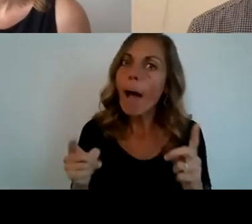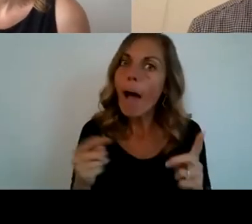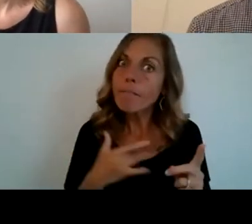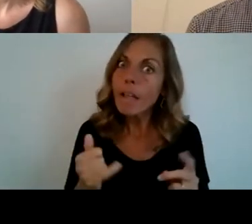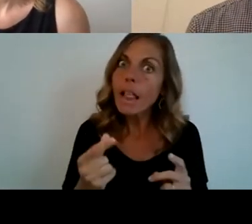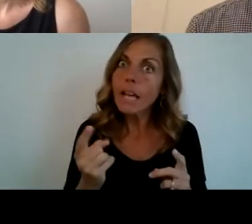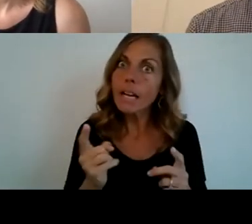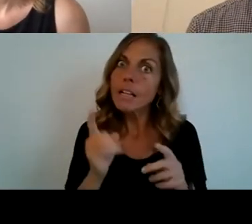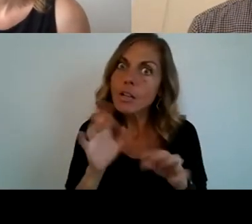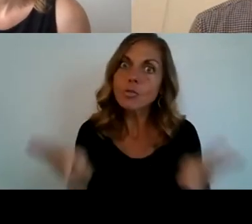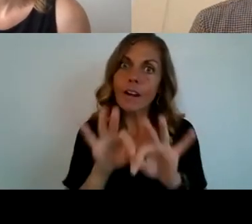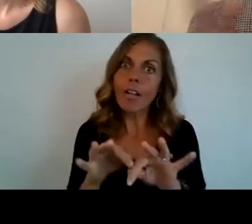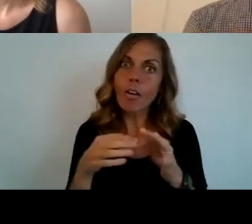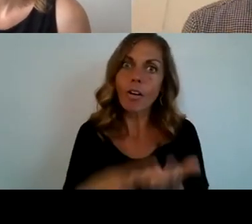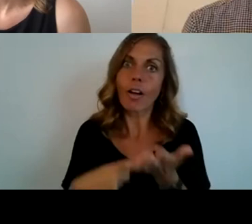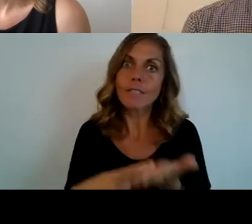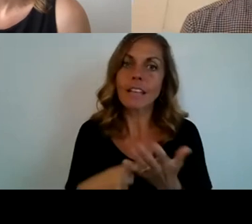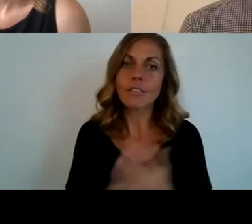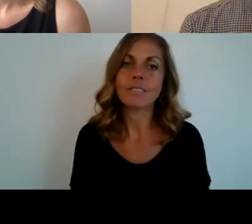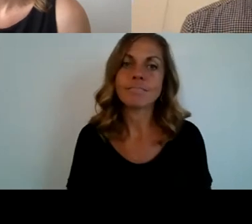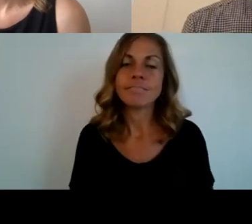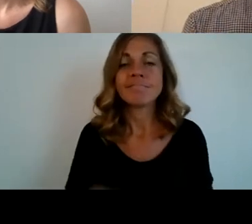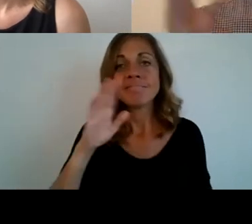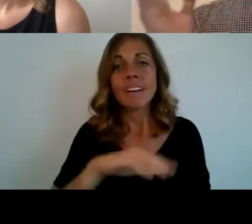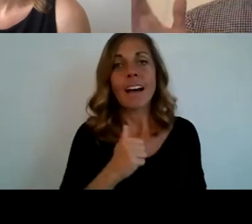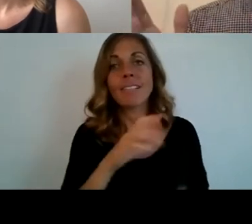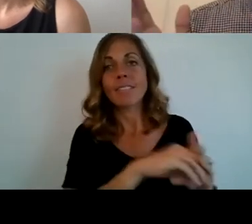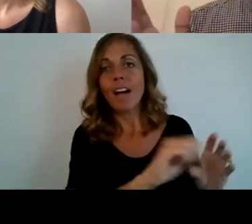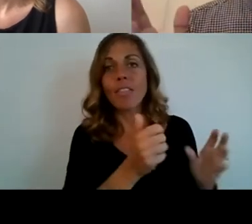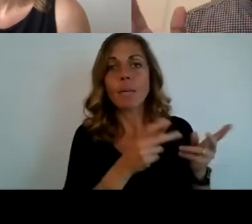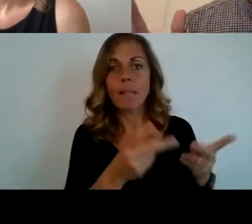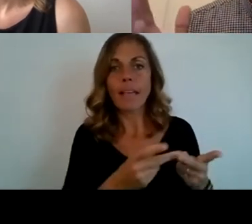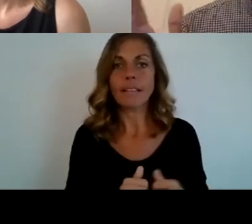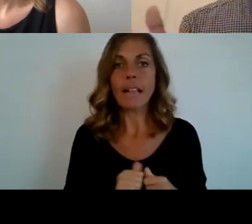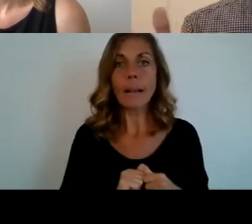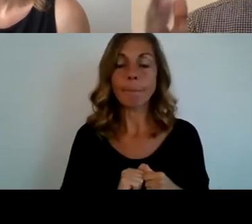You know, in other places I have been at, it was like who is a budget? What's a budget?